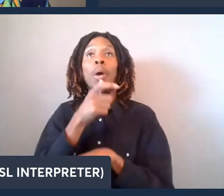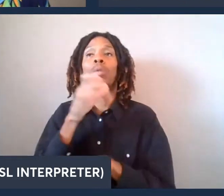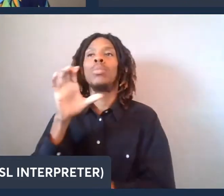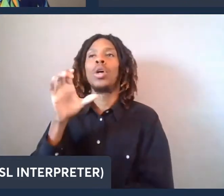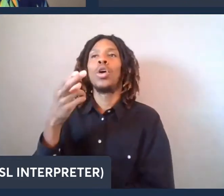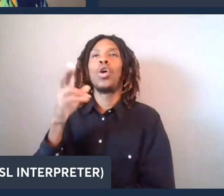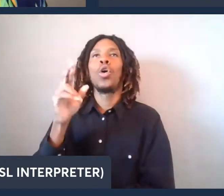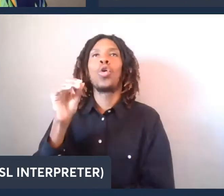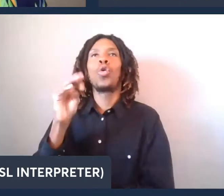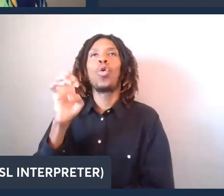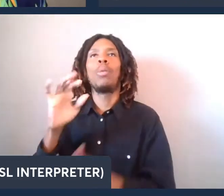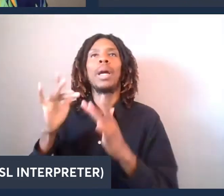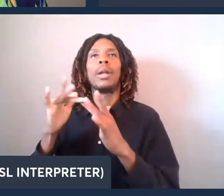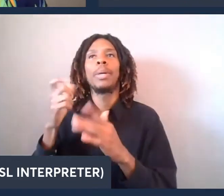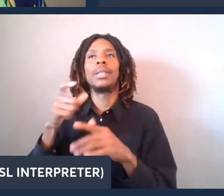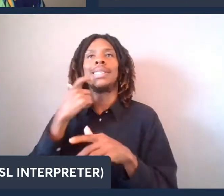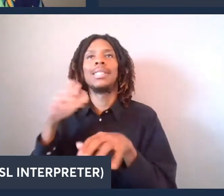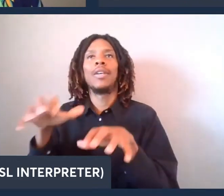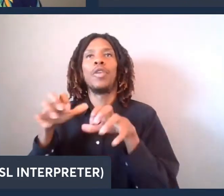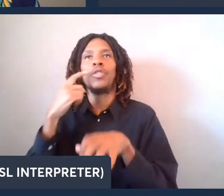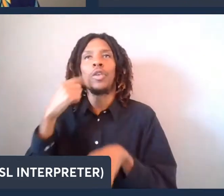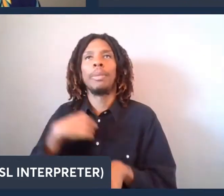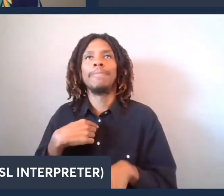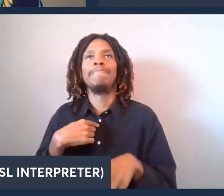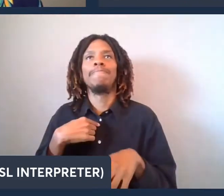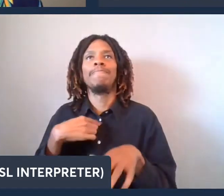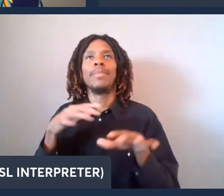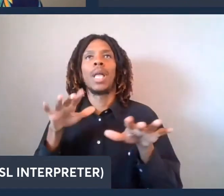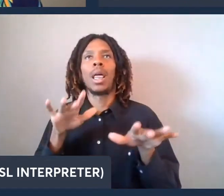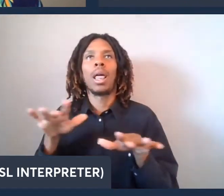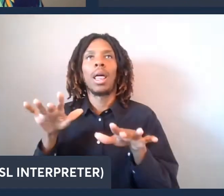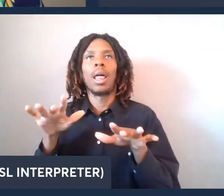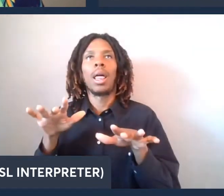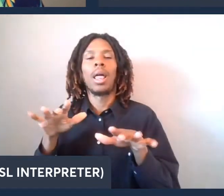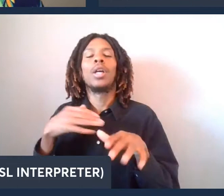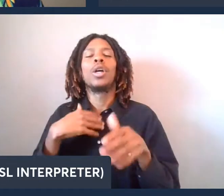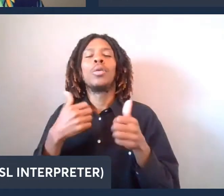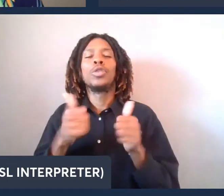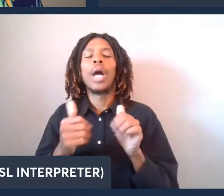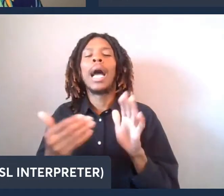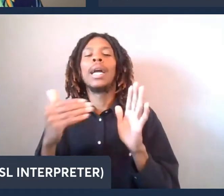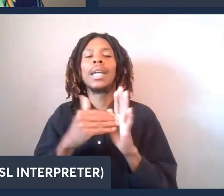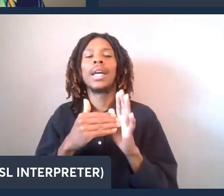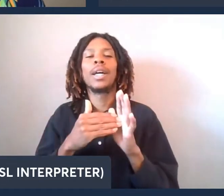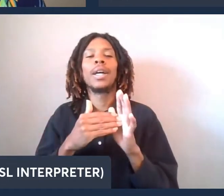Because Chrome just froze for me, let's try that again. So playing a video with Jenna